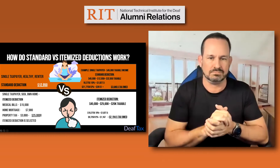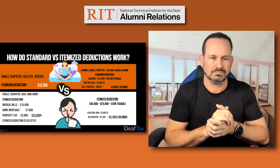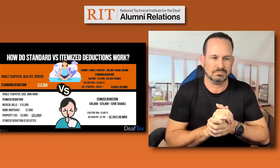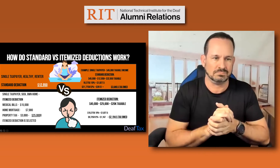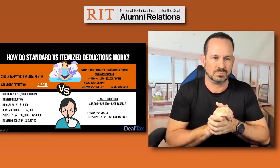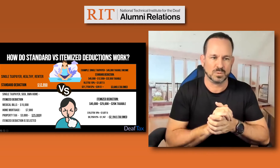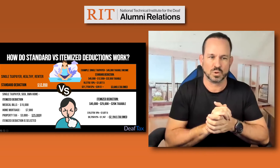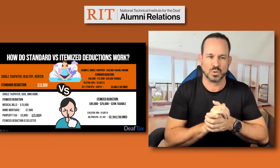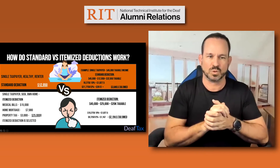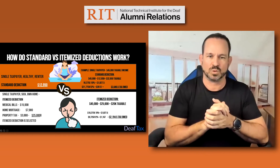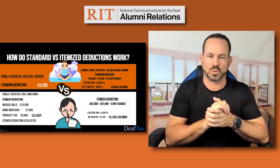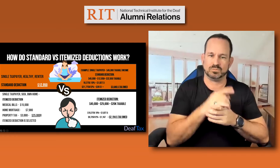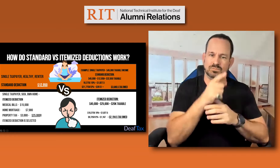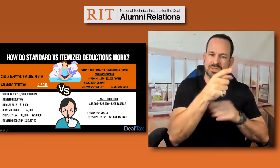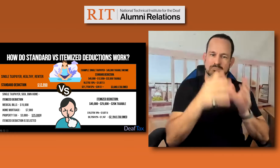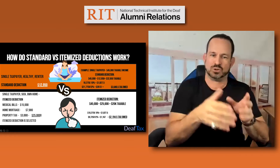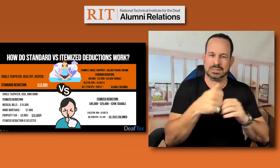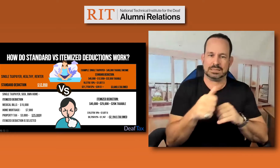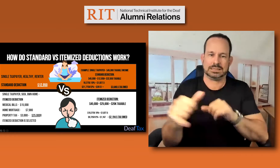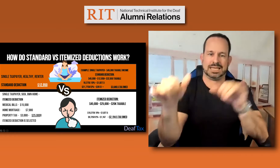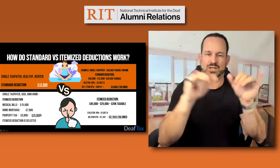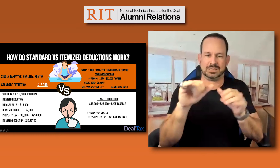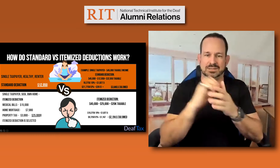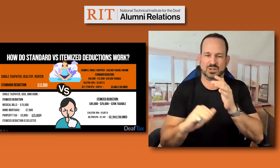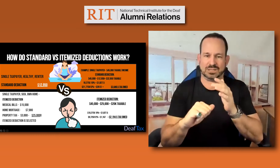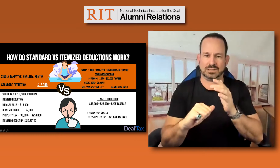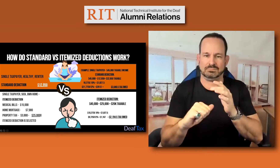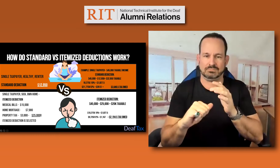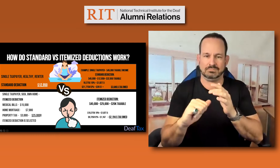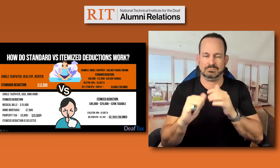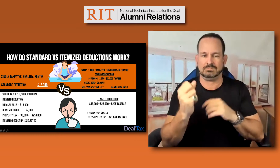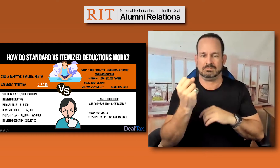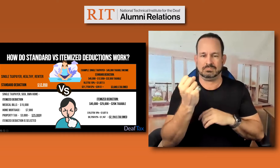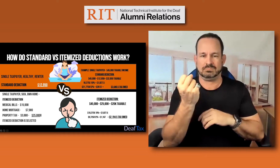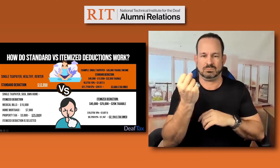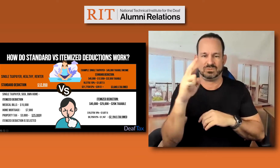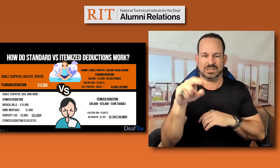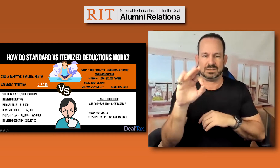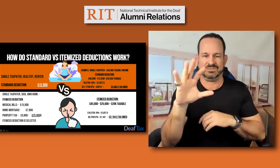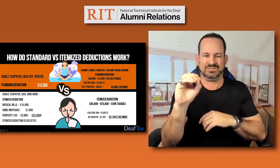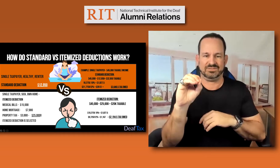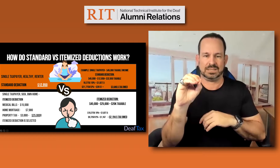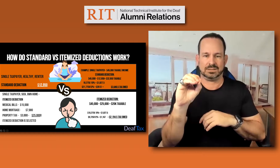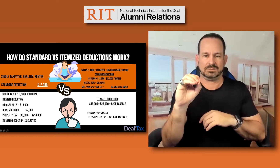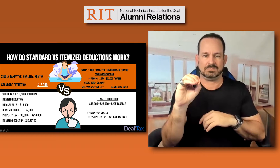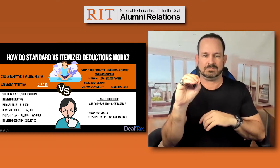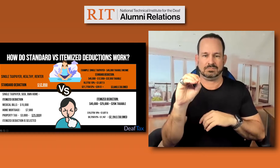and two different life situations. The first person in the orange box